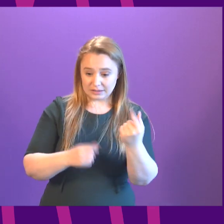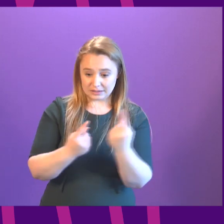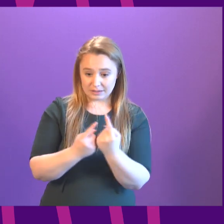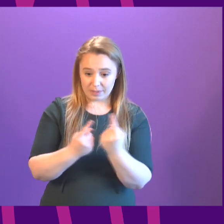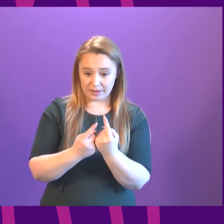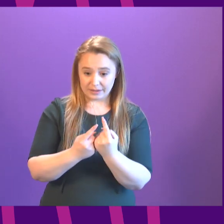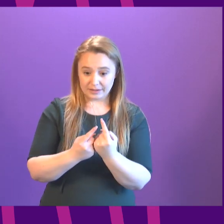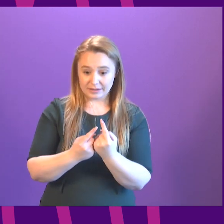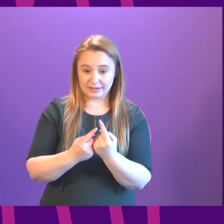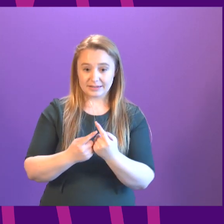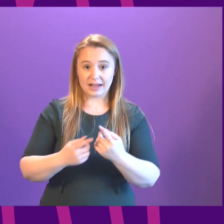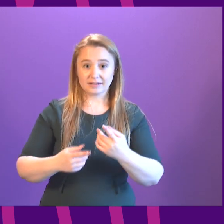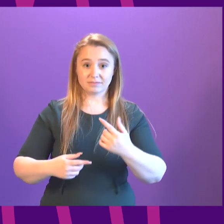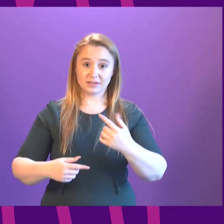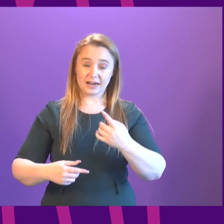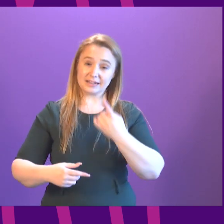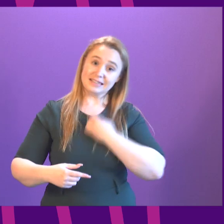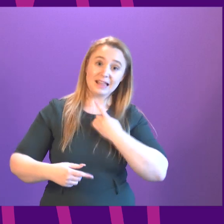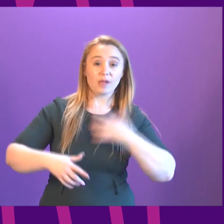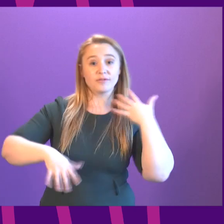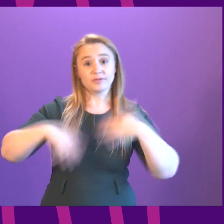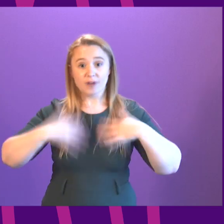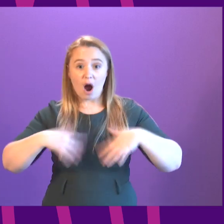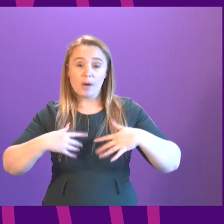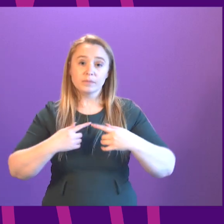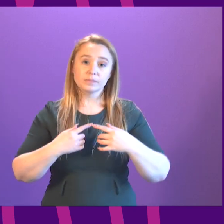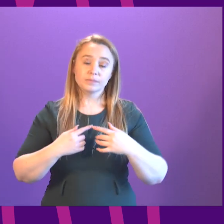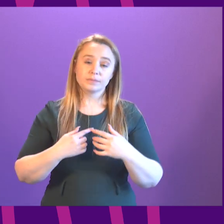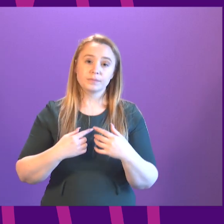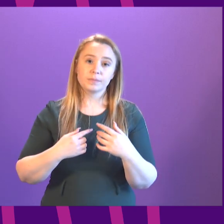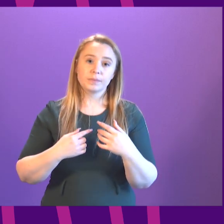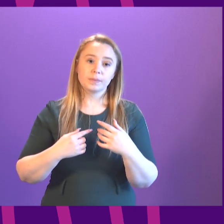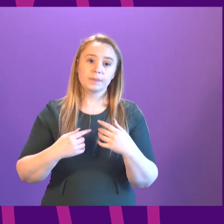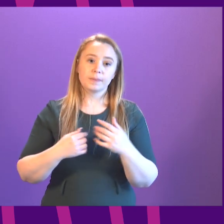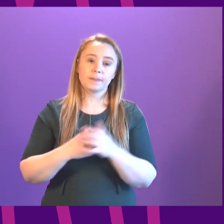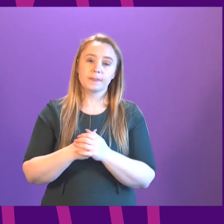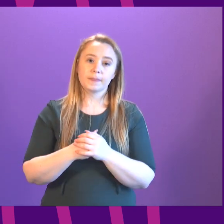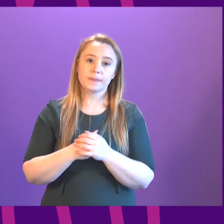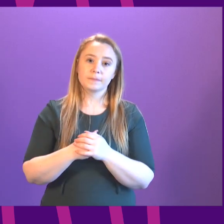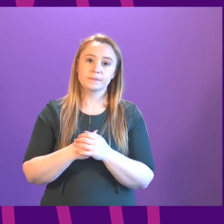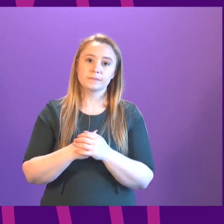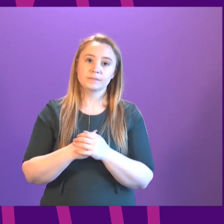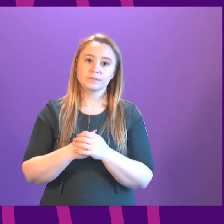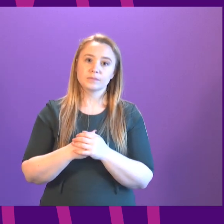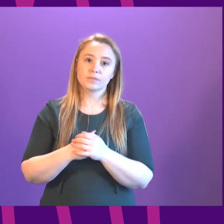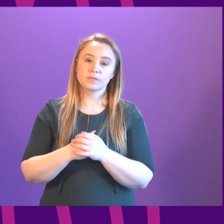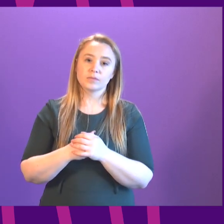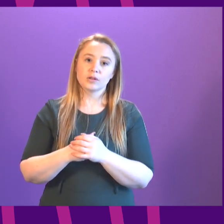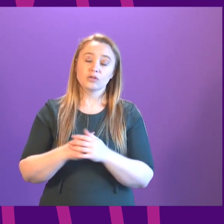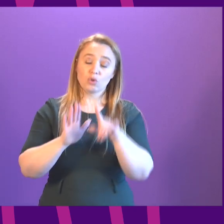Therefore, I hope that we see measures—whatever they require to be—being taken to avoid